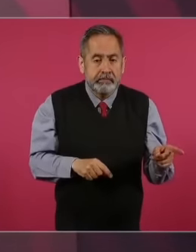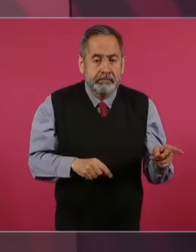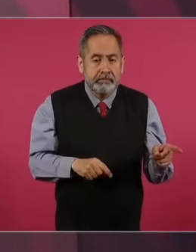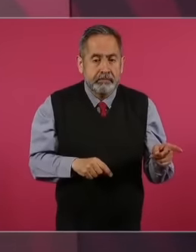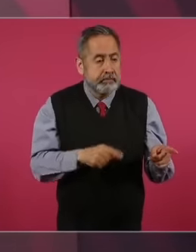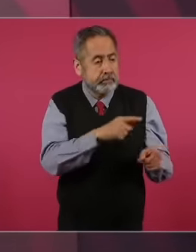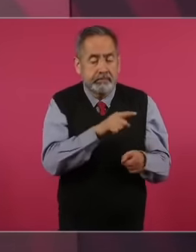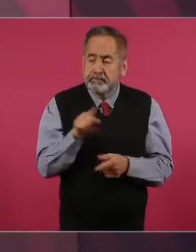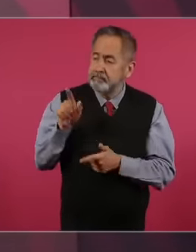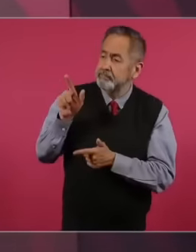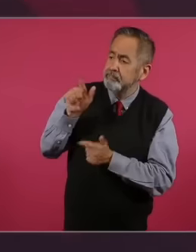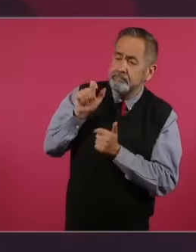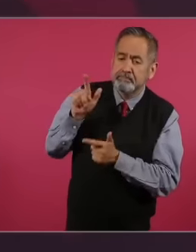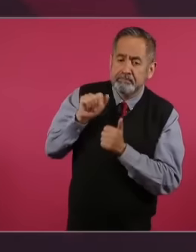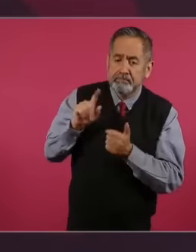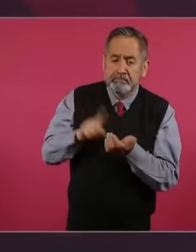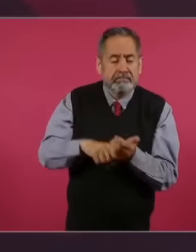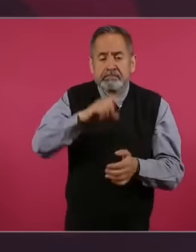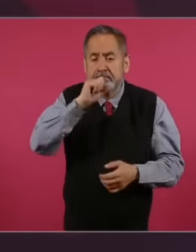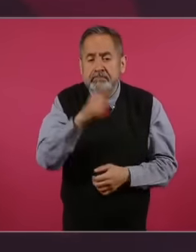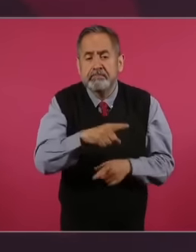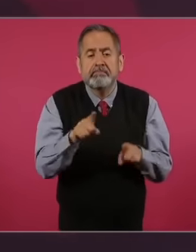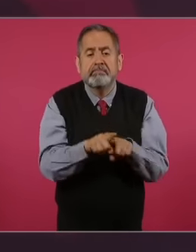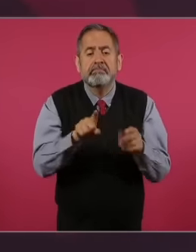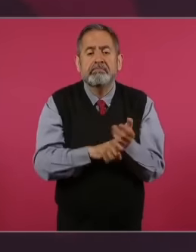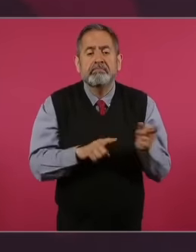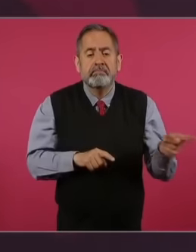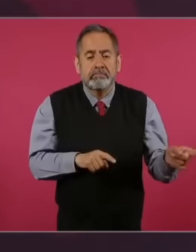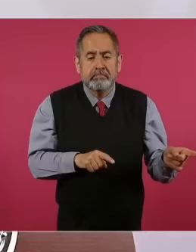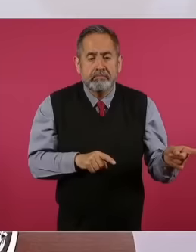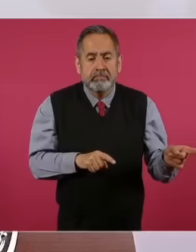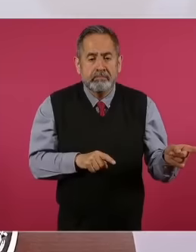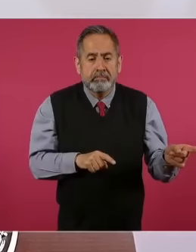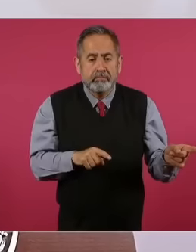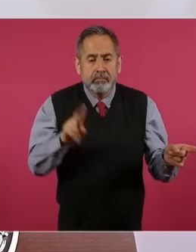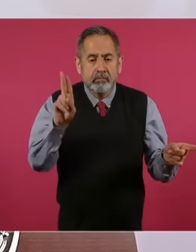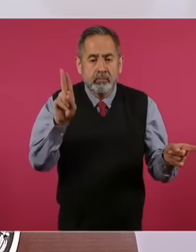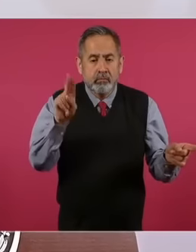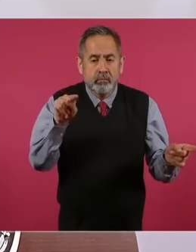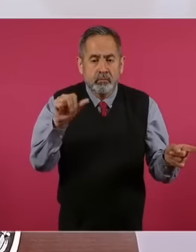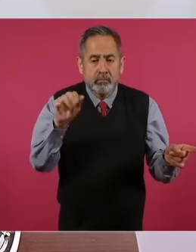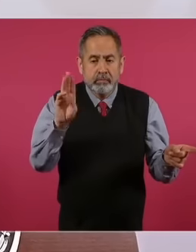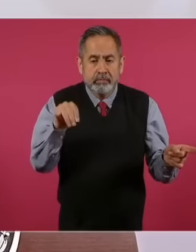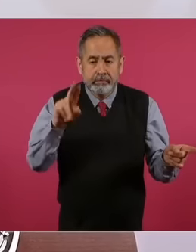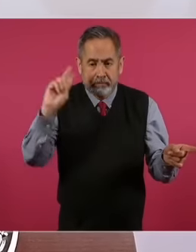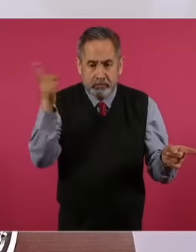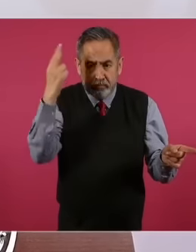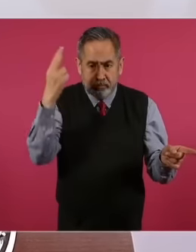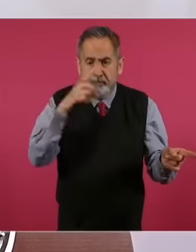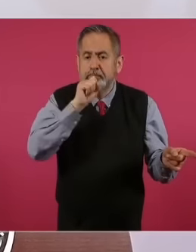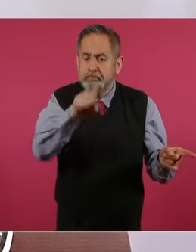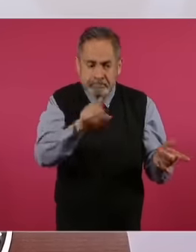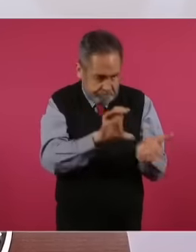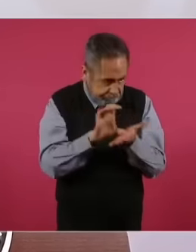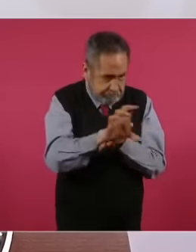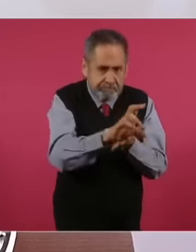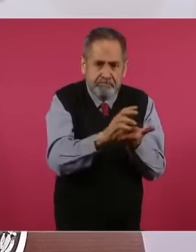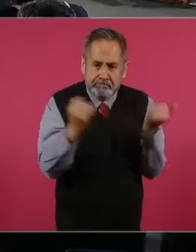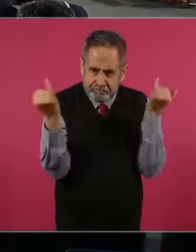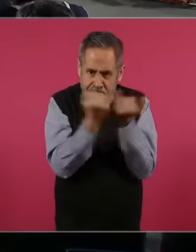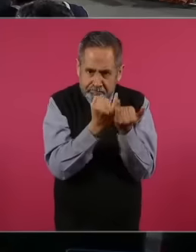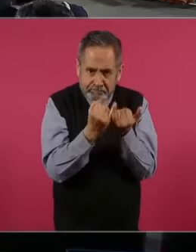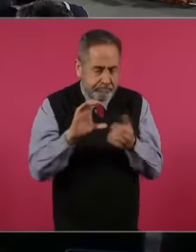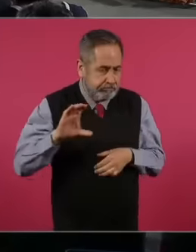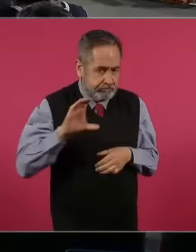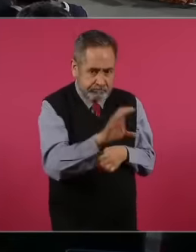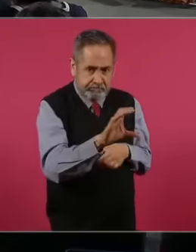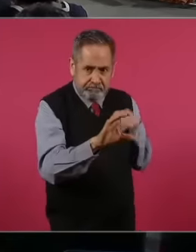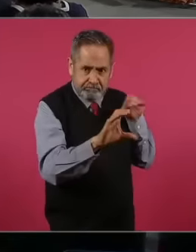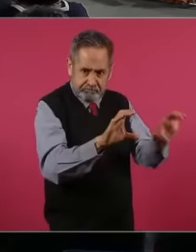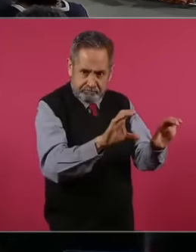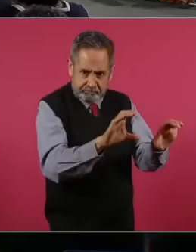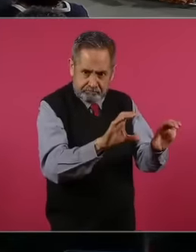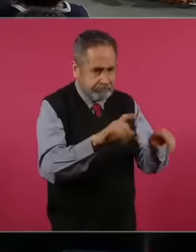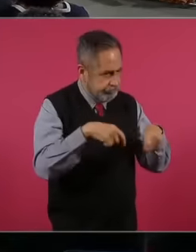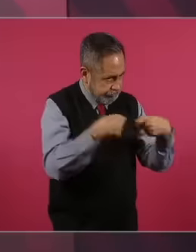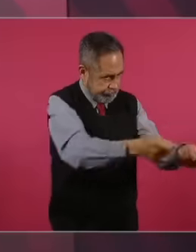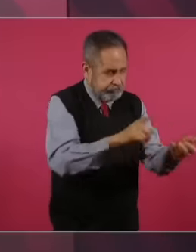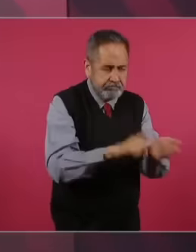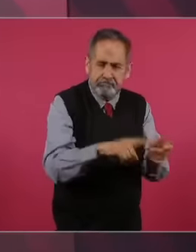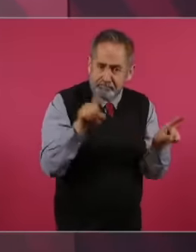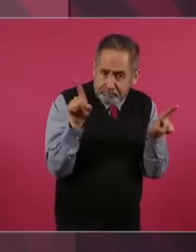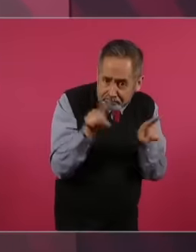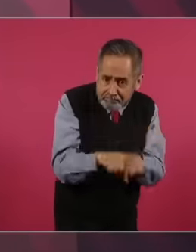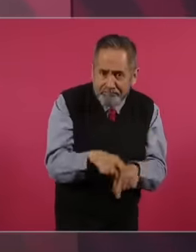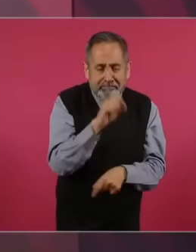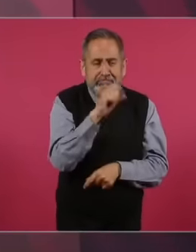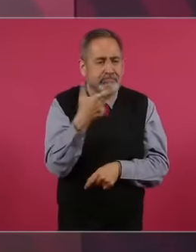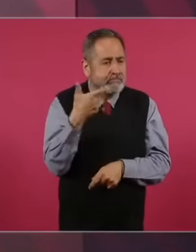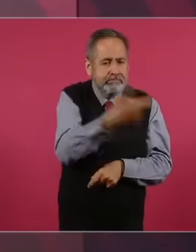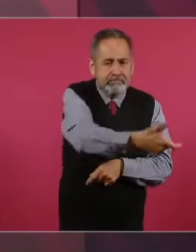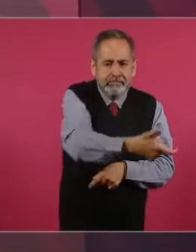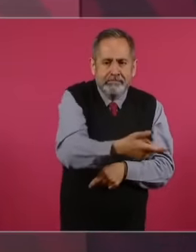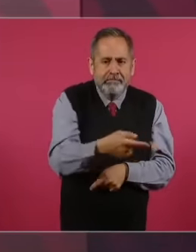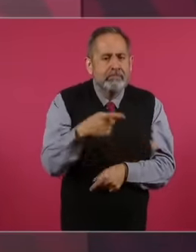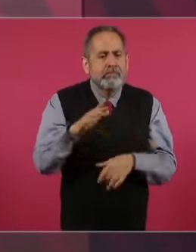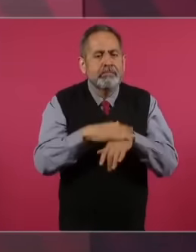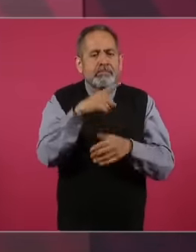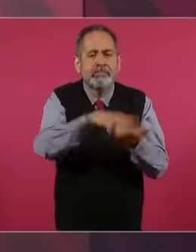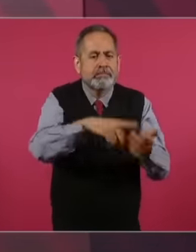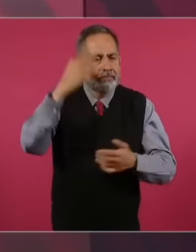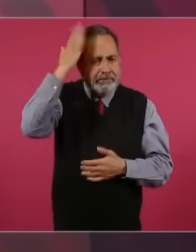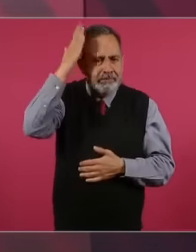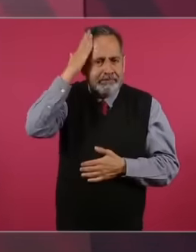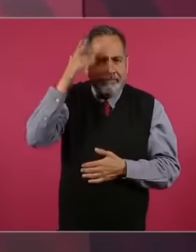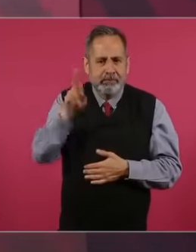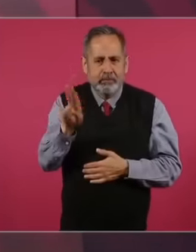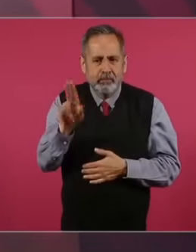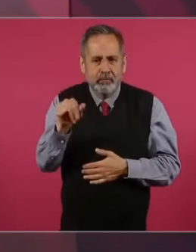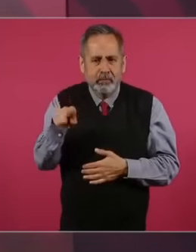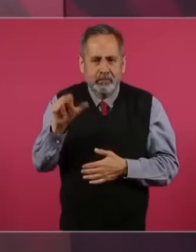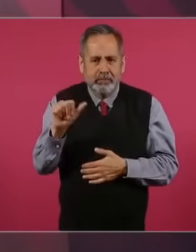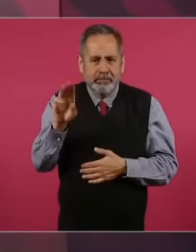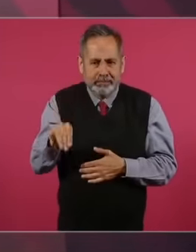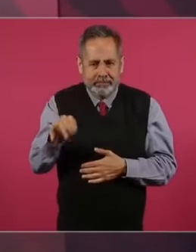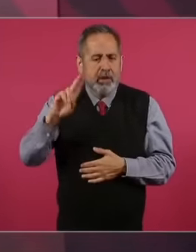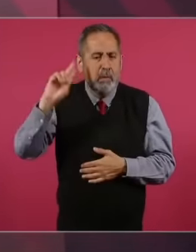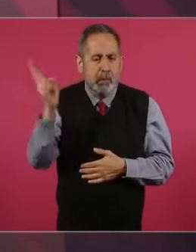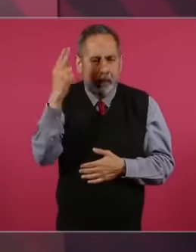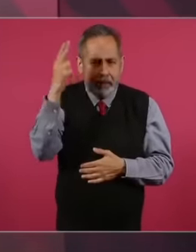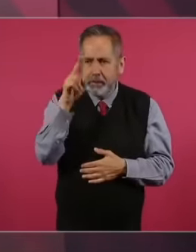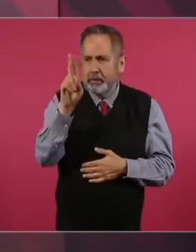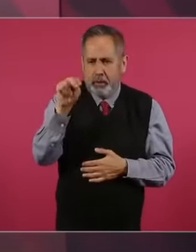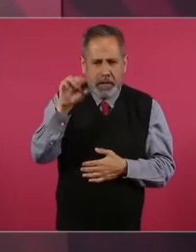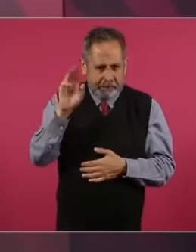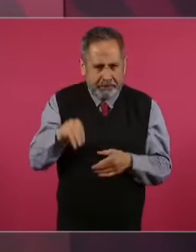same amount from the UNAM because he is from the leaders of the UNAM of